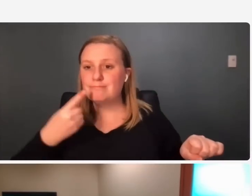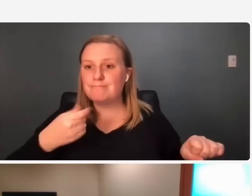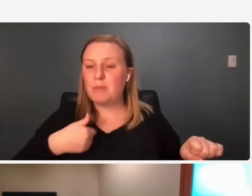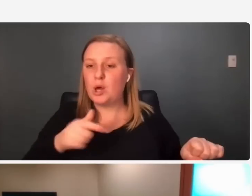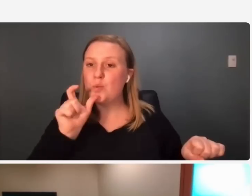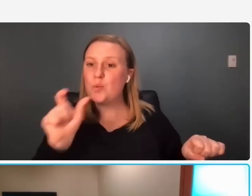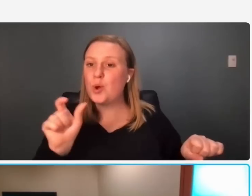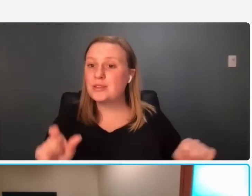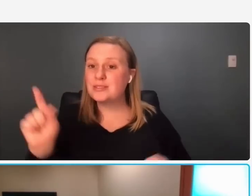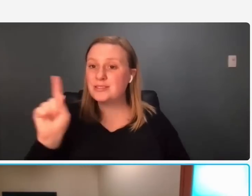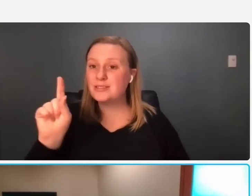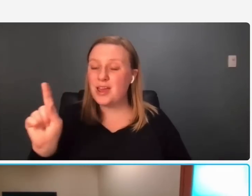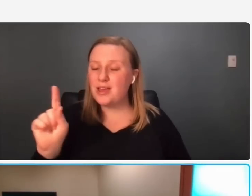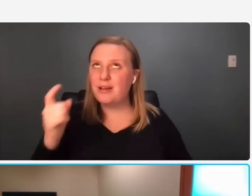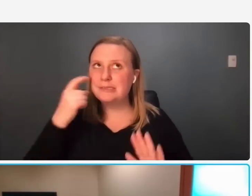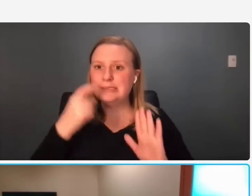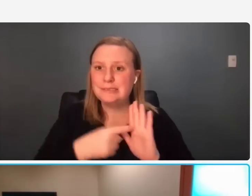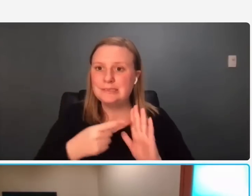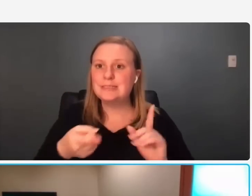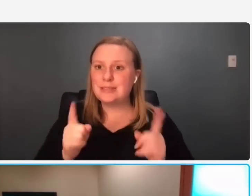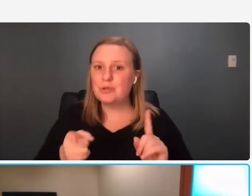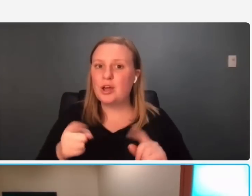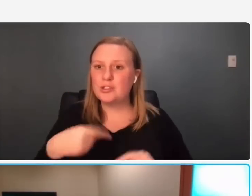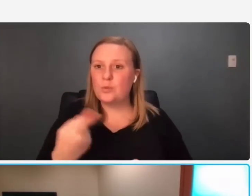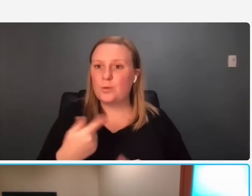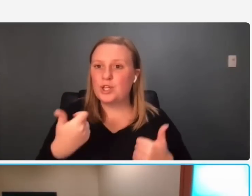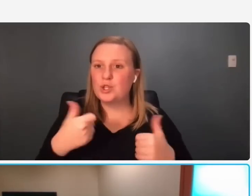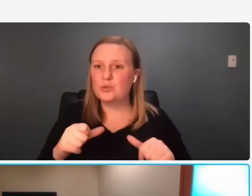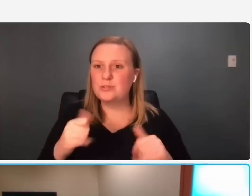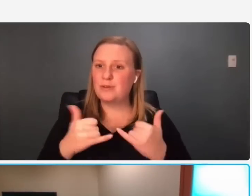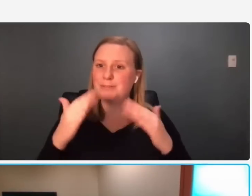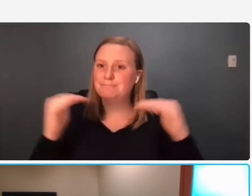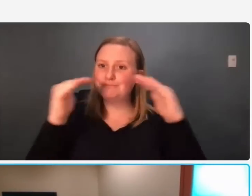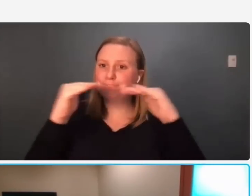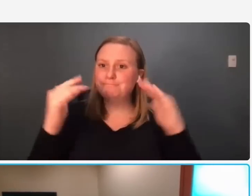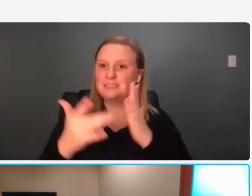begin to use quite bureaucratic or technical language. So I'm going to be very alert to that today and try